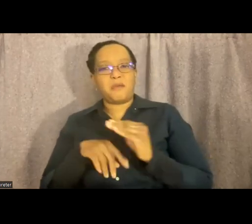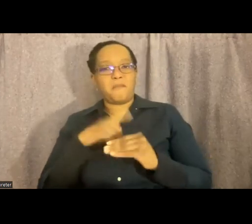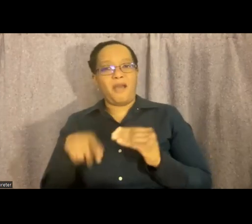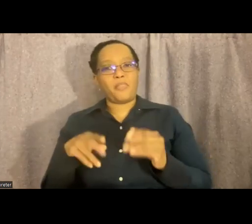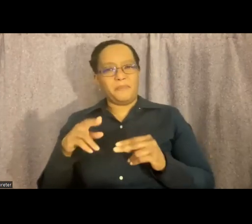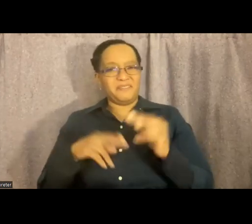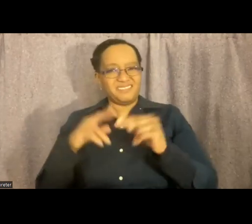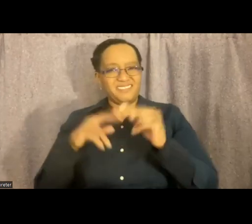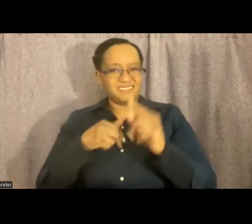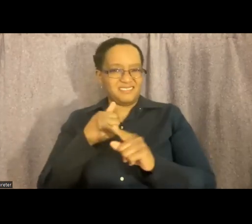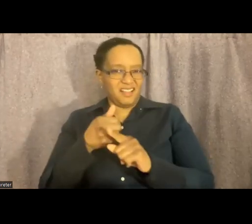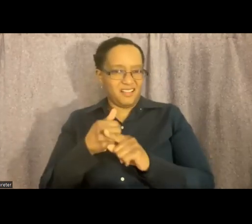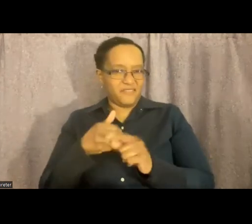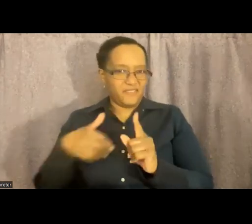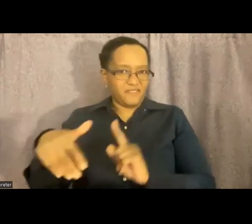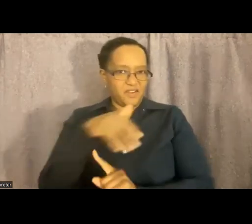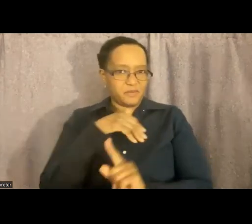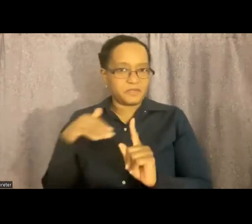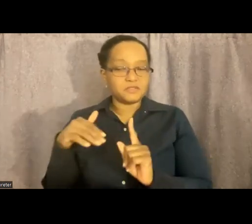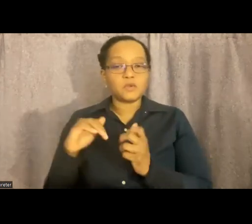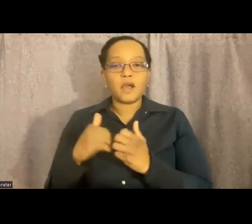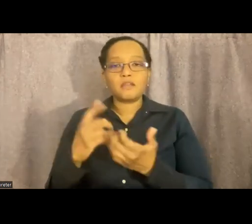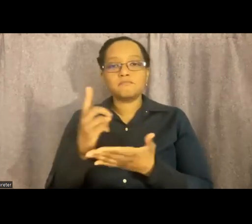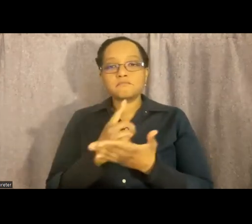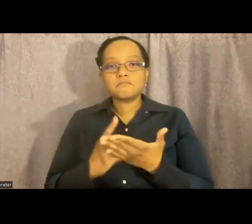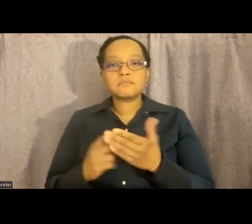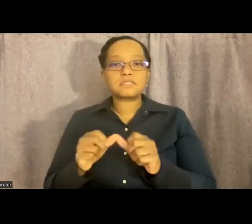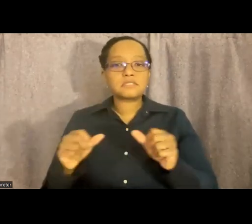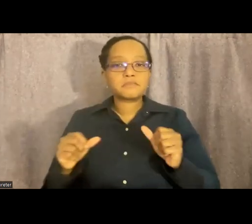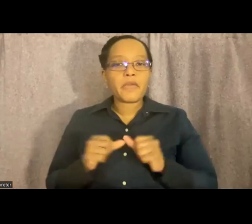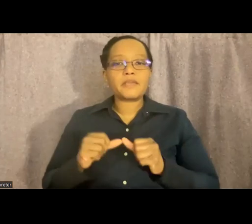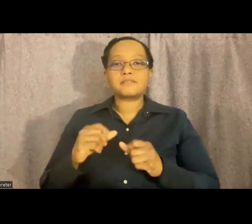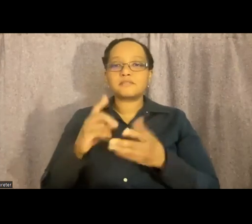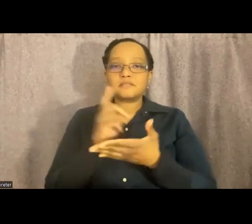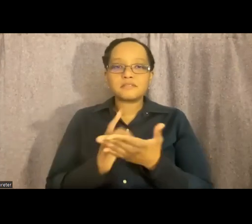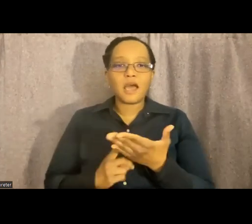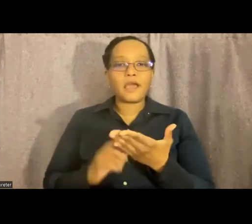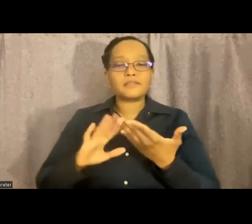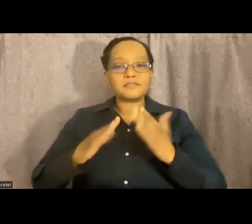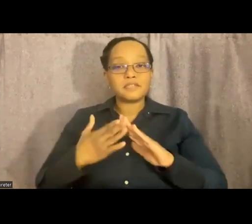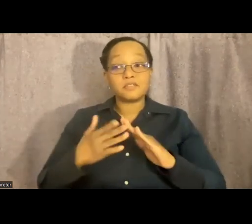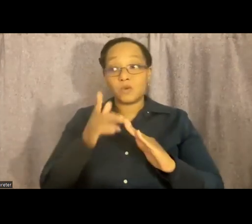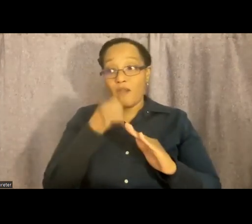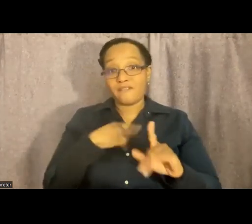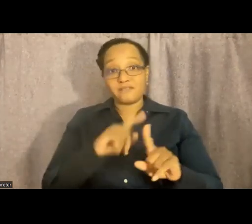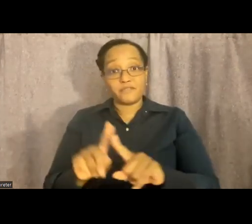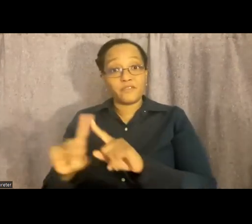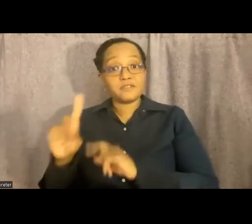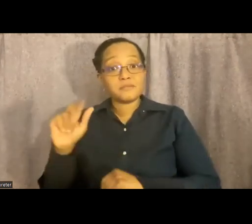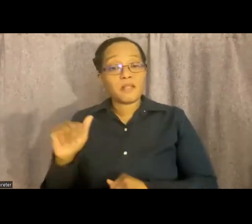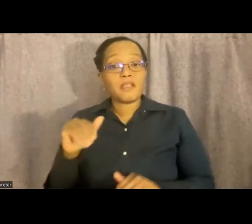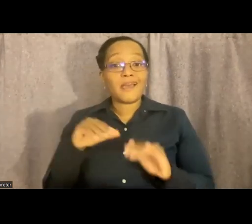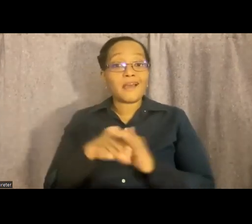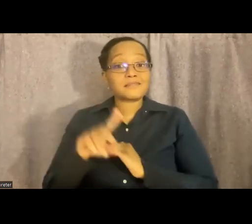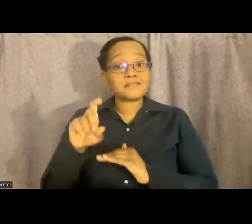So, how do we design spaces in cities so people with cross disability access needs can actually